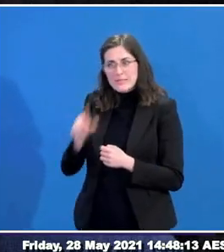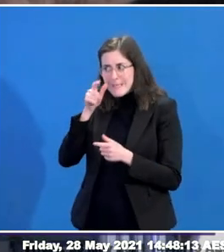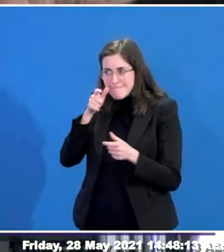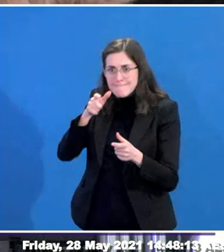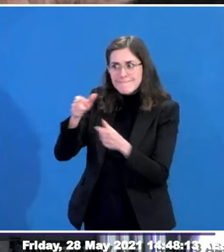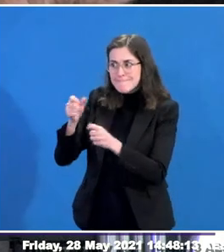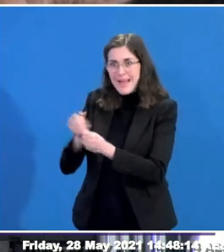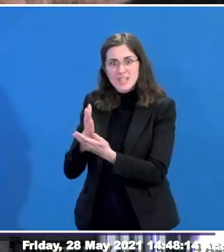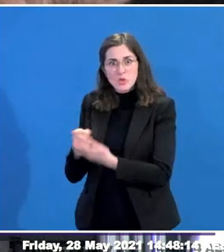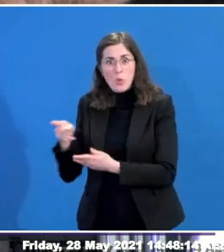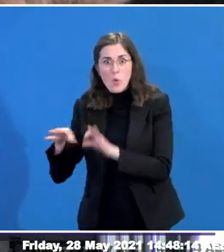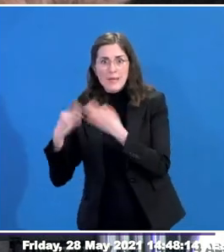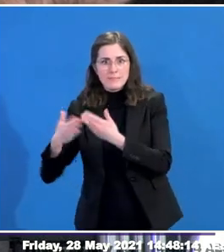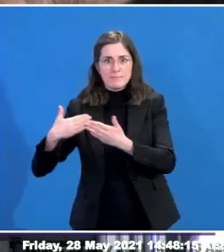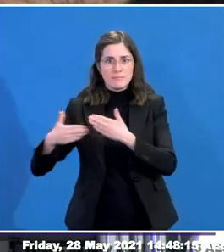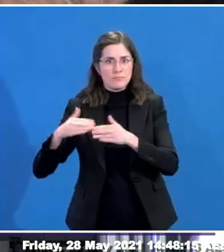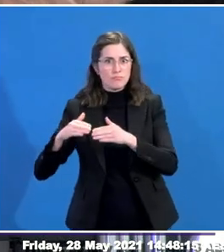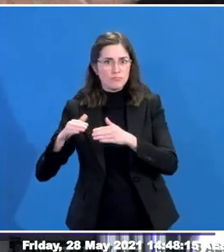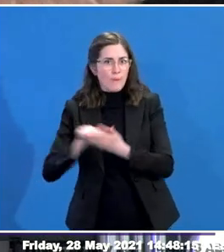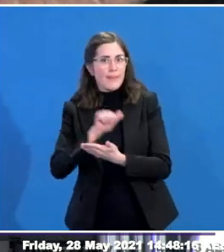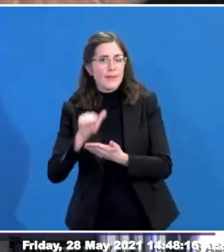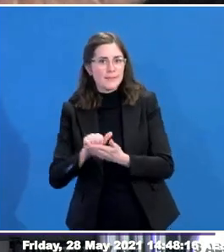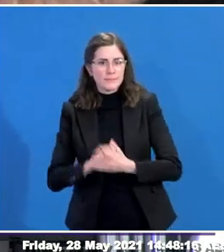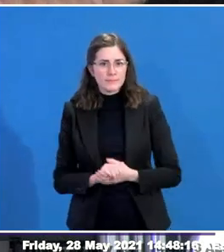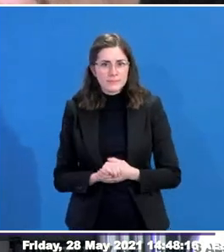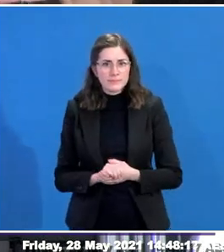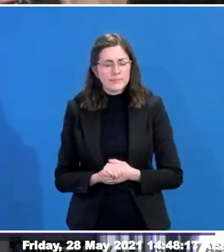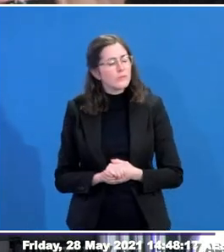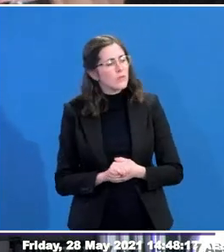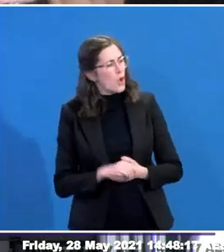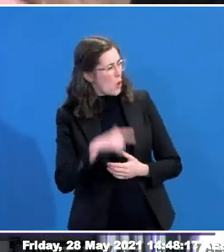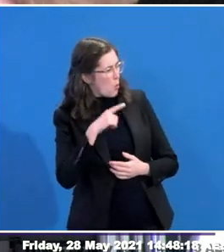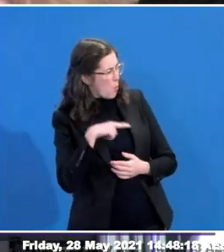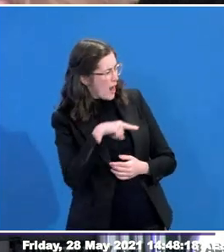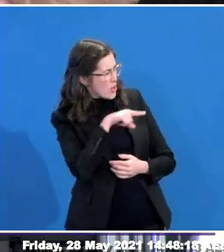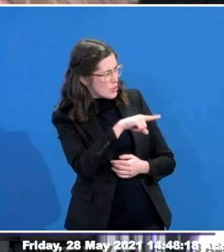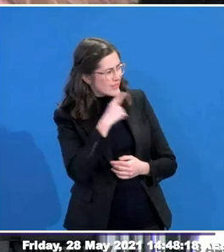So why do you require providers to carry out an independent investigation, just so I understand?